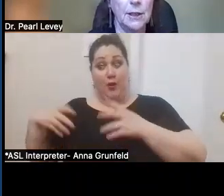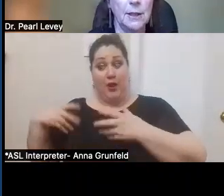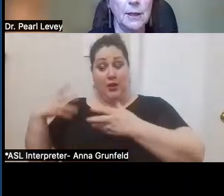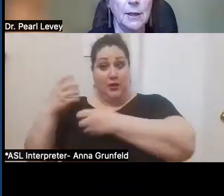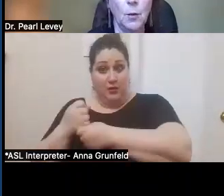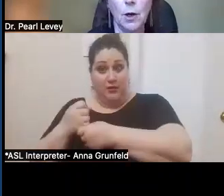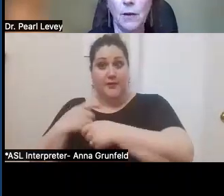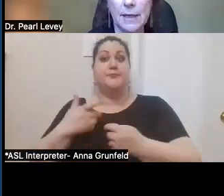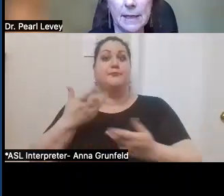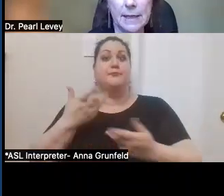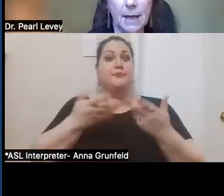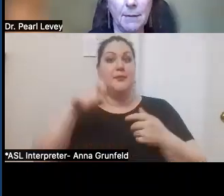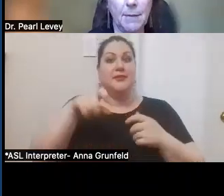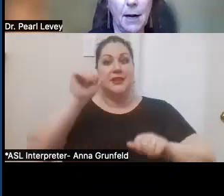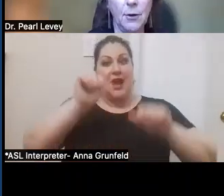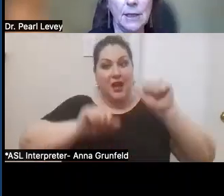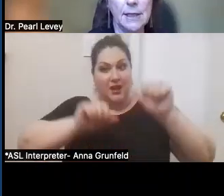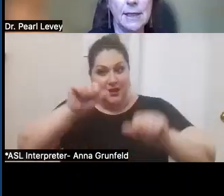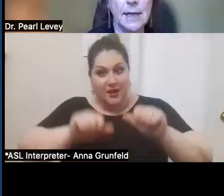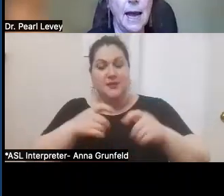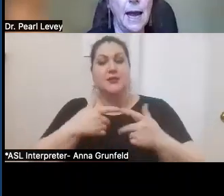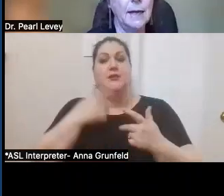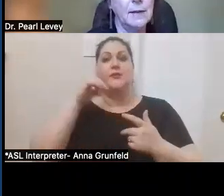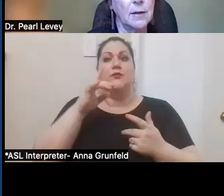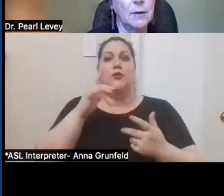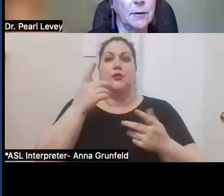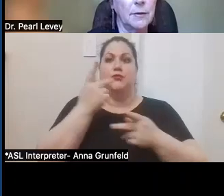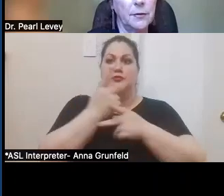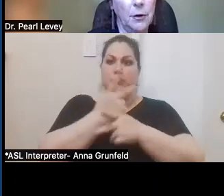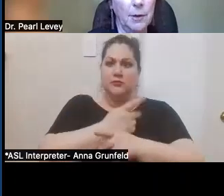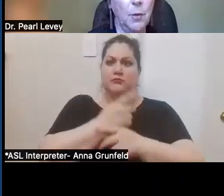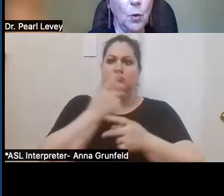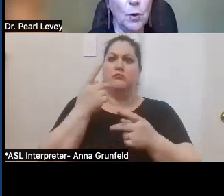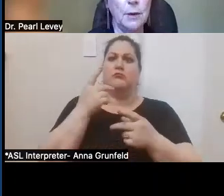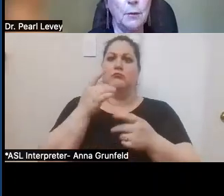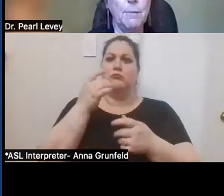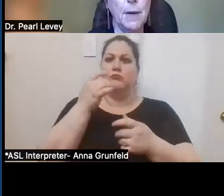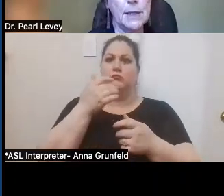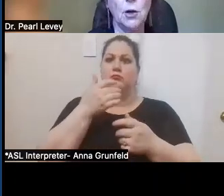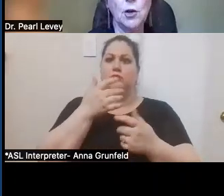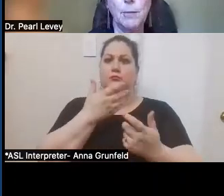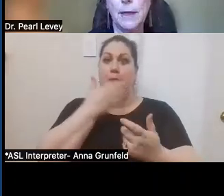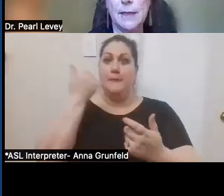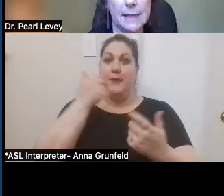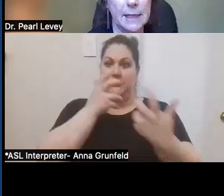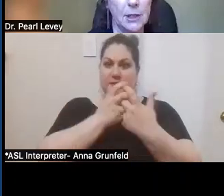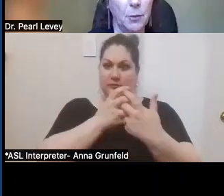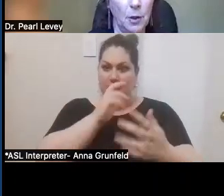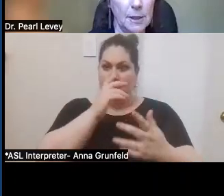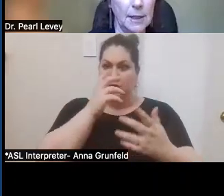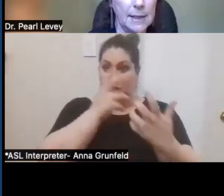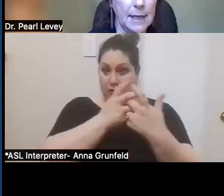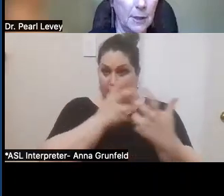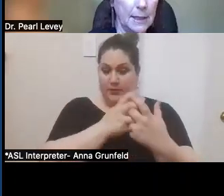What are the anticipated barriers and very importantly, we must document the decision process.